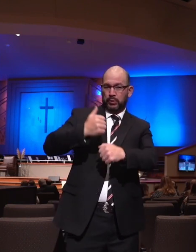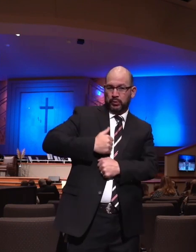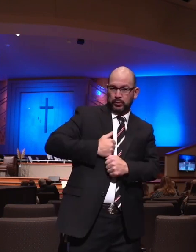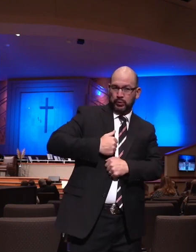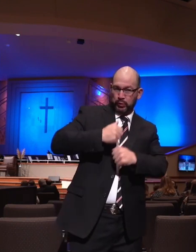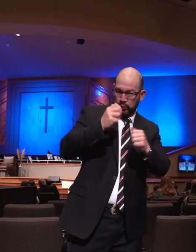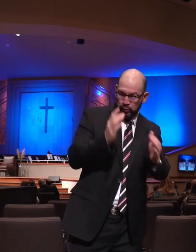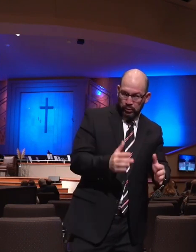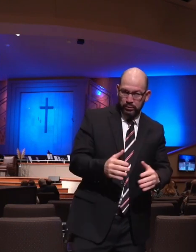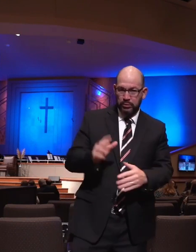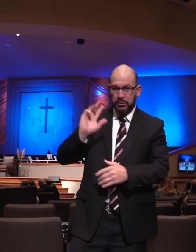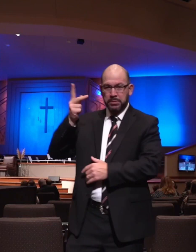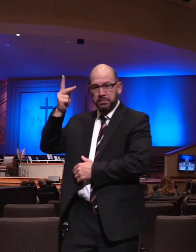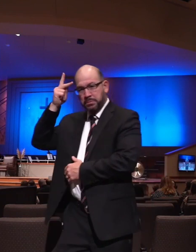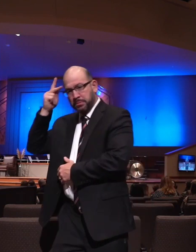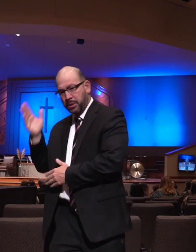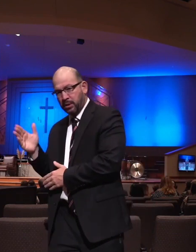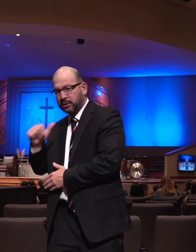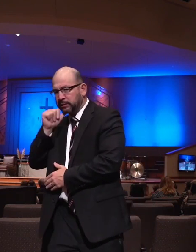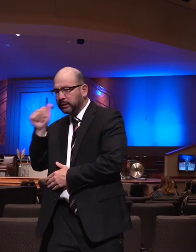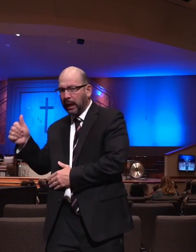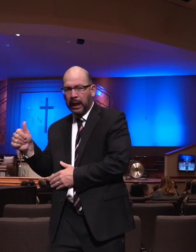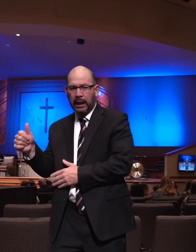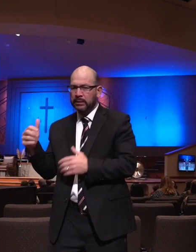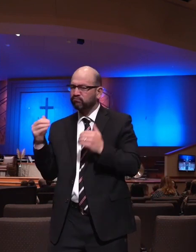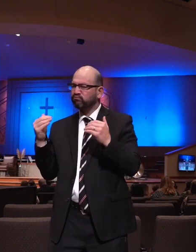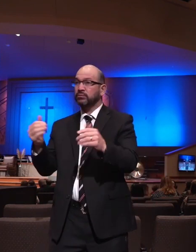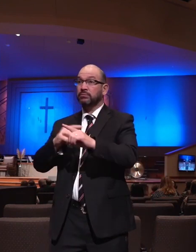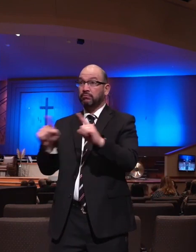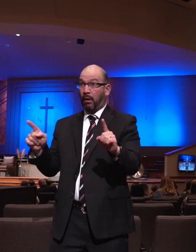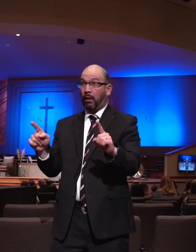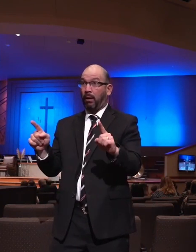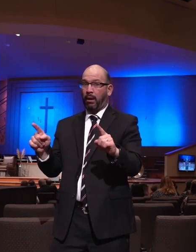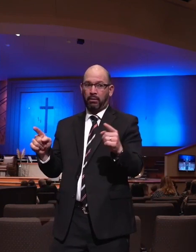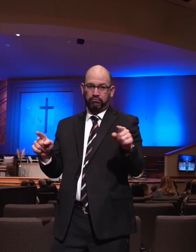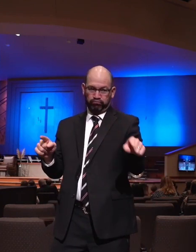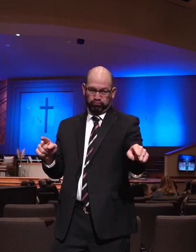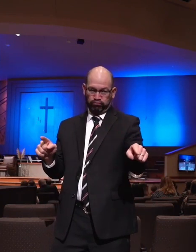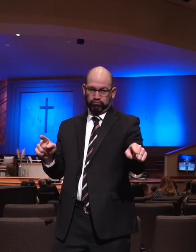real well but his king really liked this guy Naaman says a lot probably about